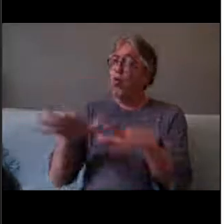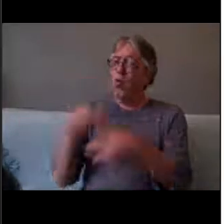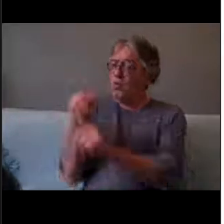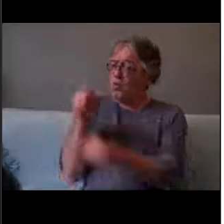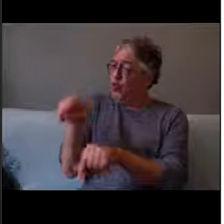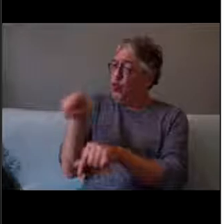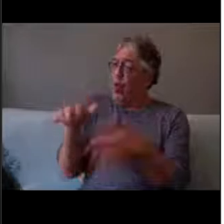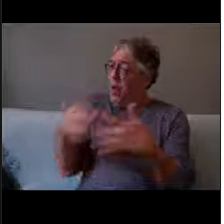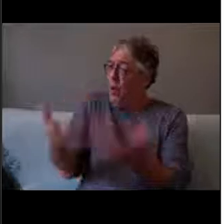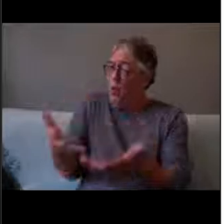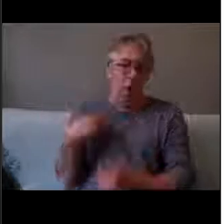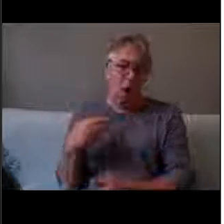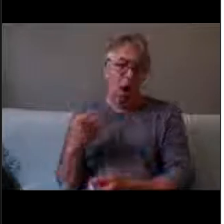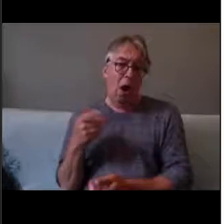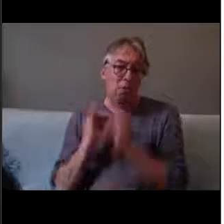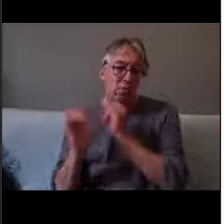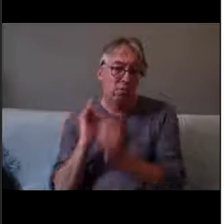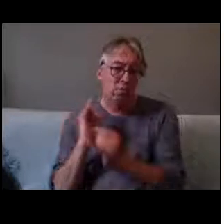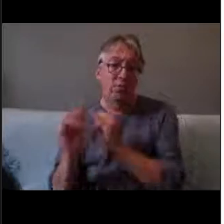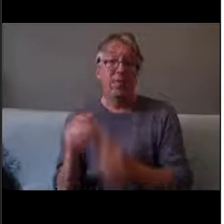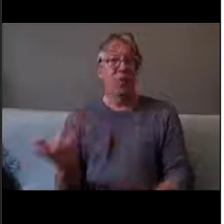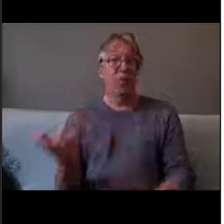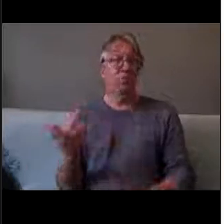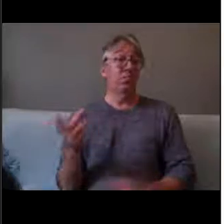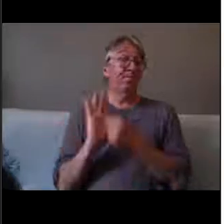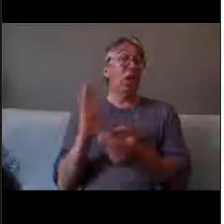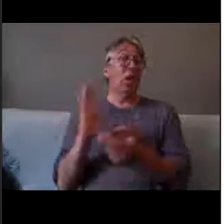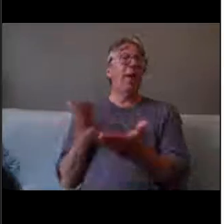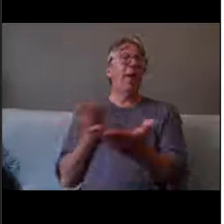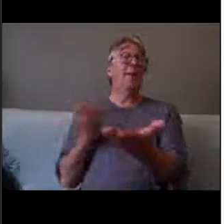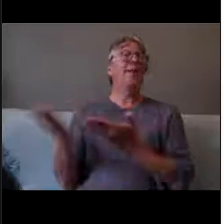The disability services were closed, the schools were working remotely,